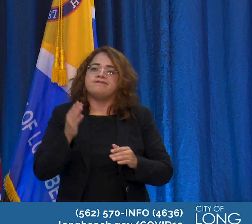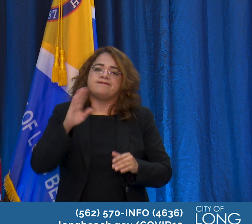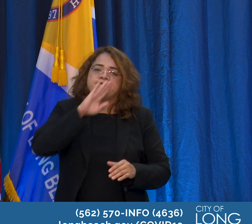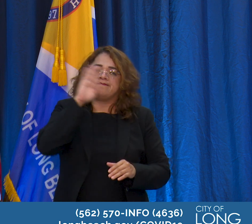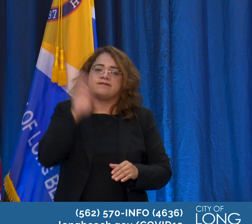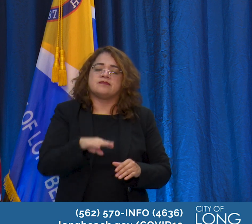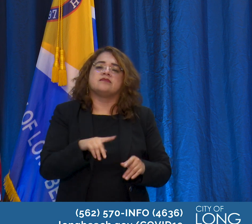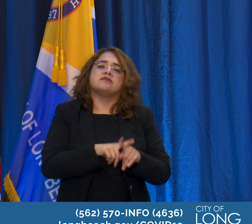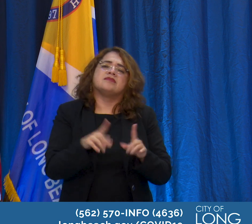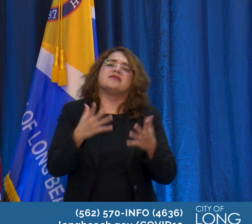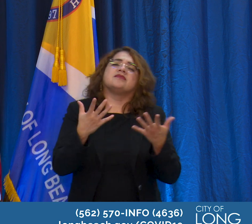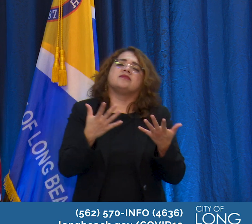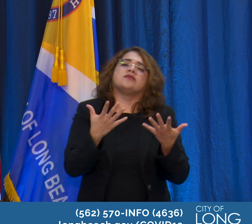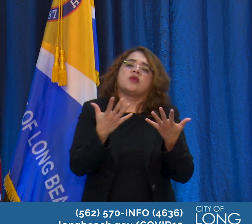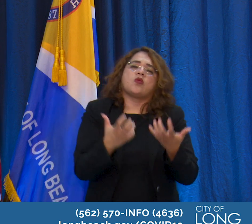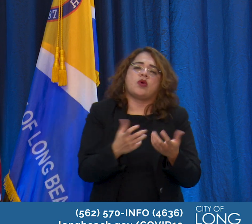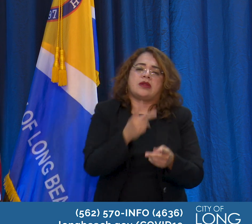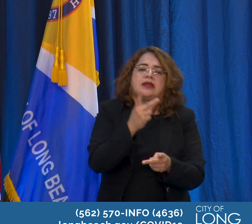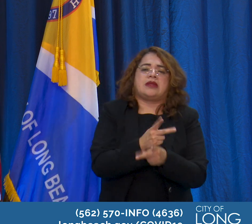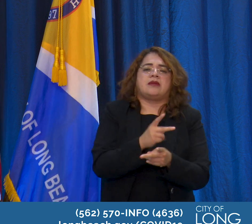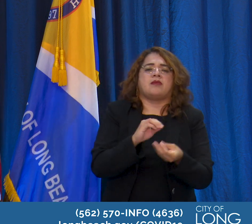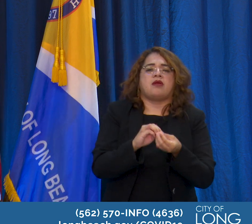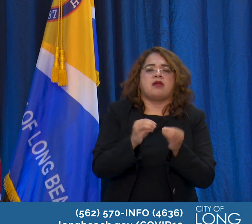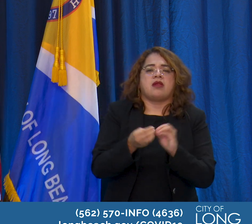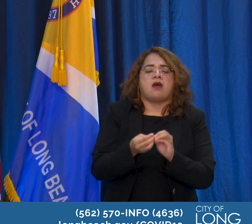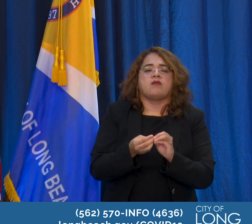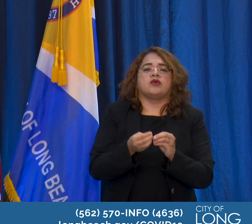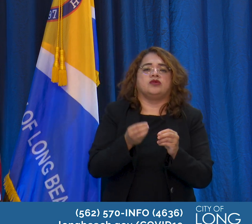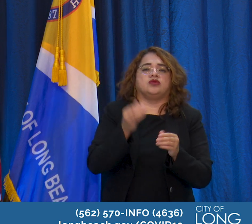We just want to ensure that we keep these numbers going in the right direction and we're